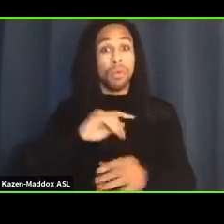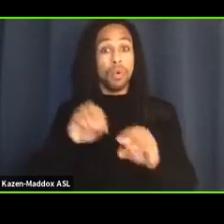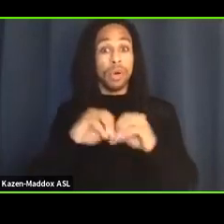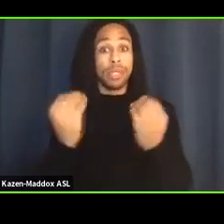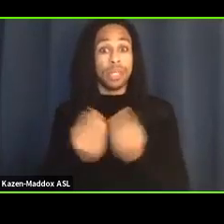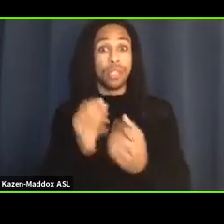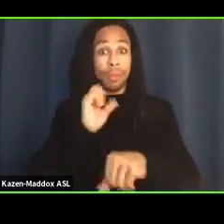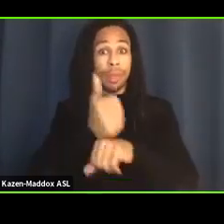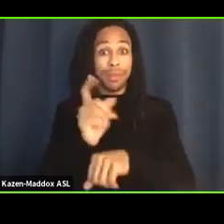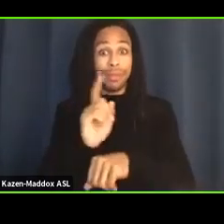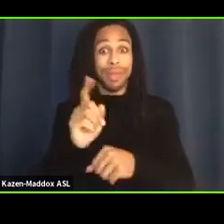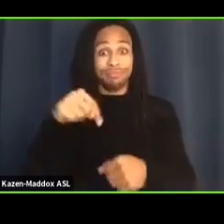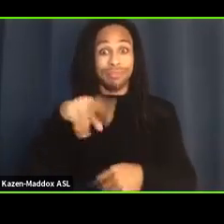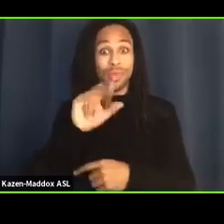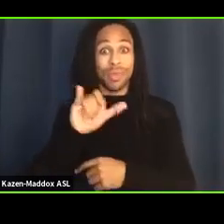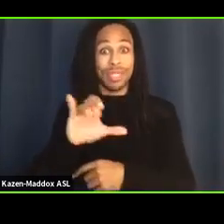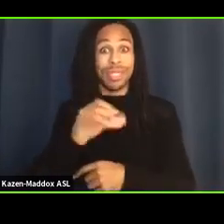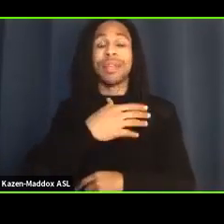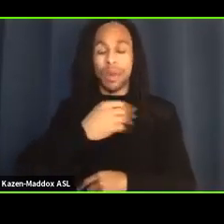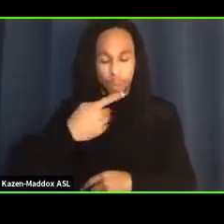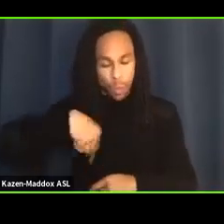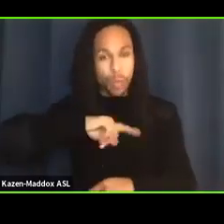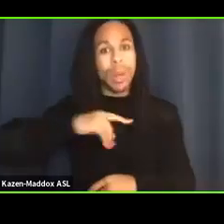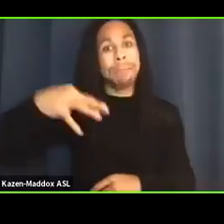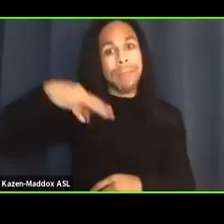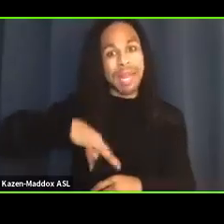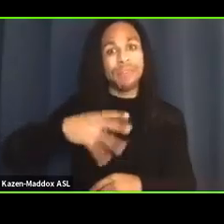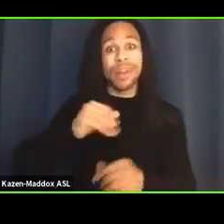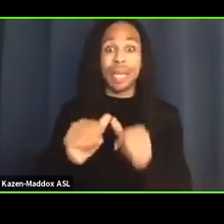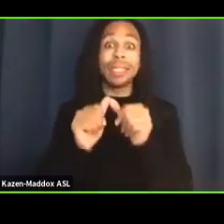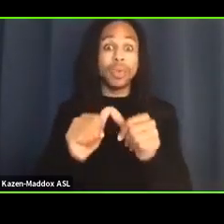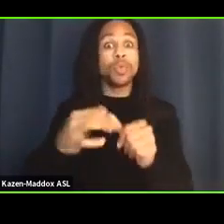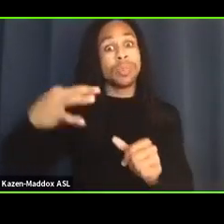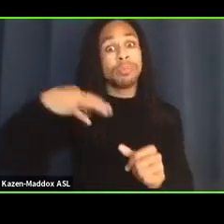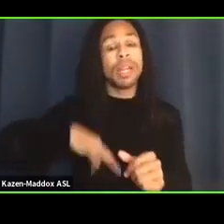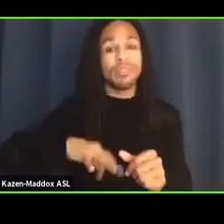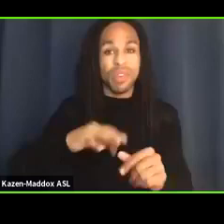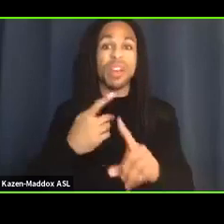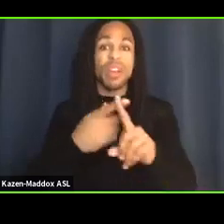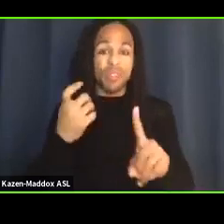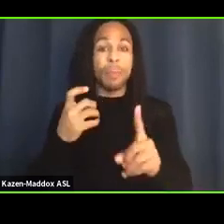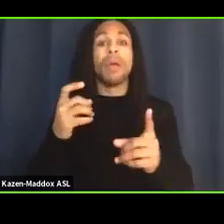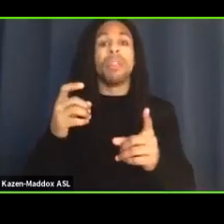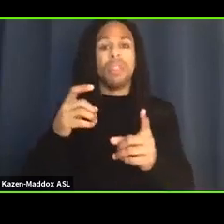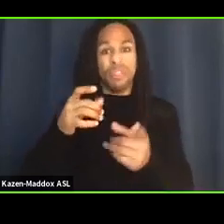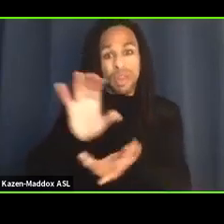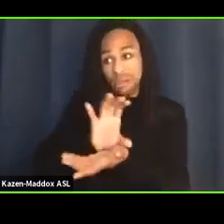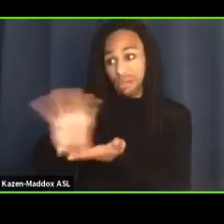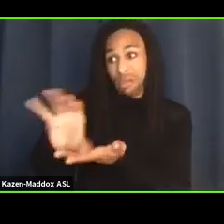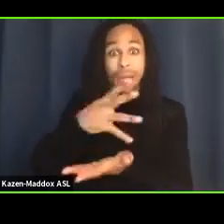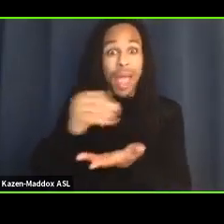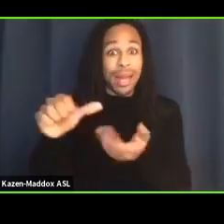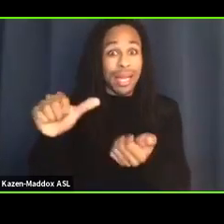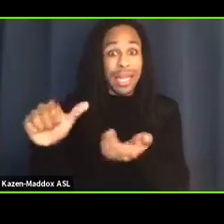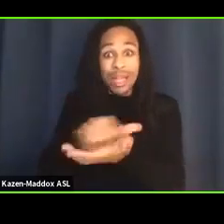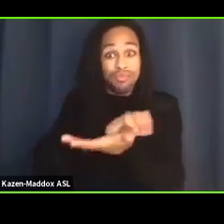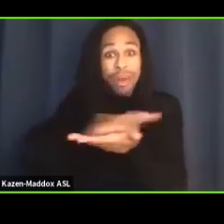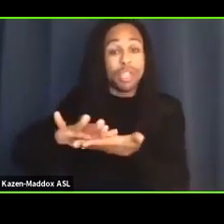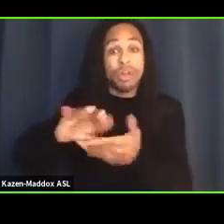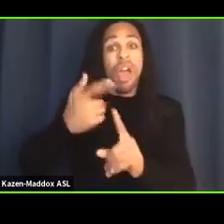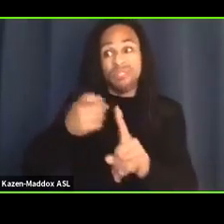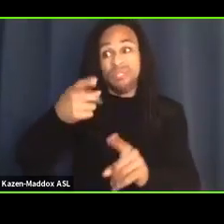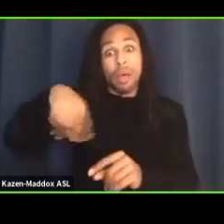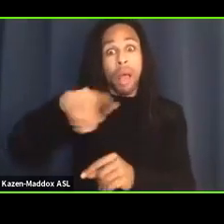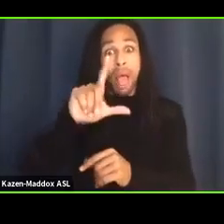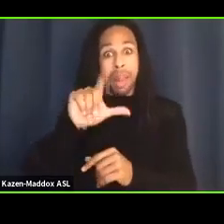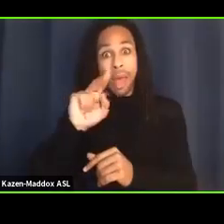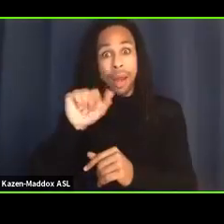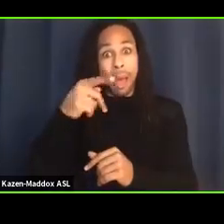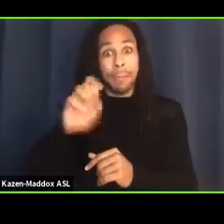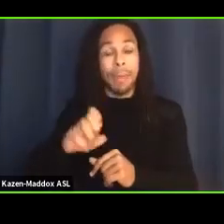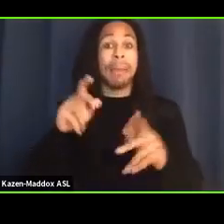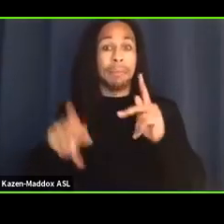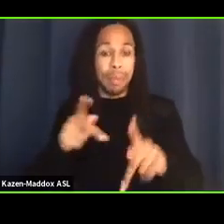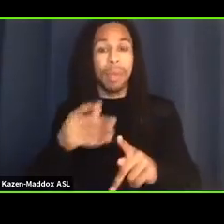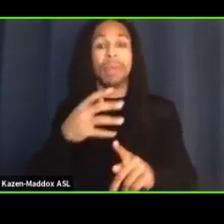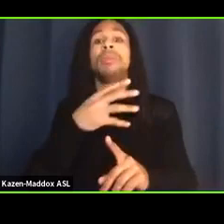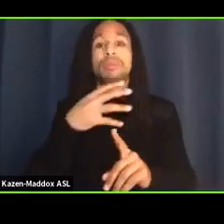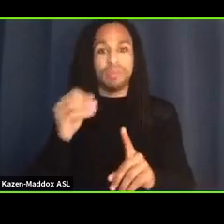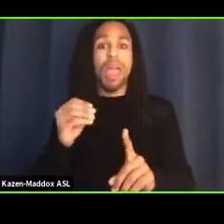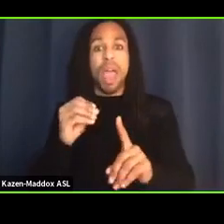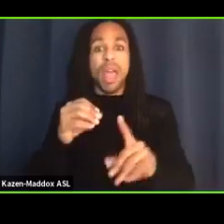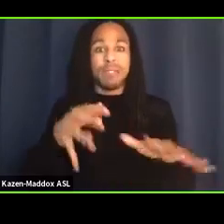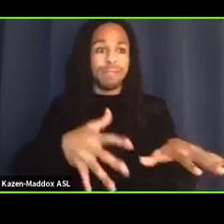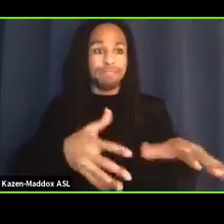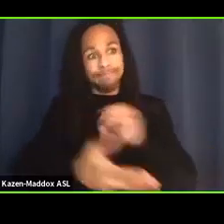high-speed equipment in rural communities that contribute to climate change that impact